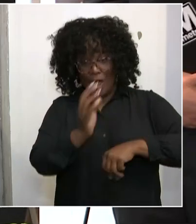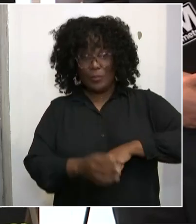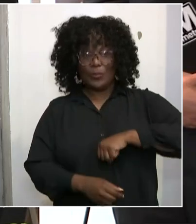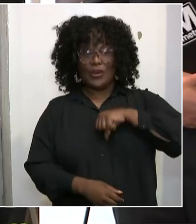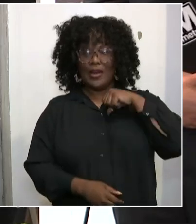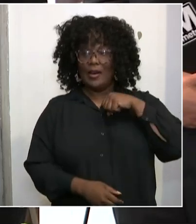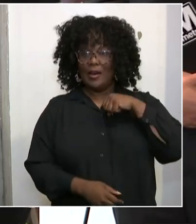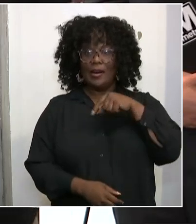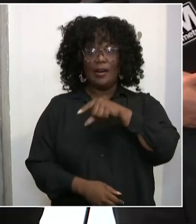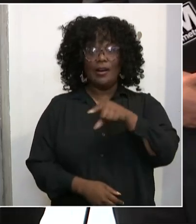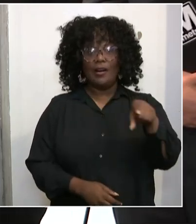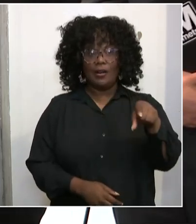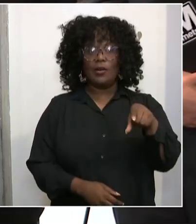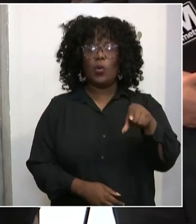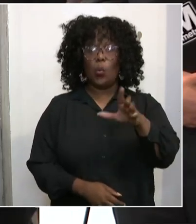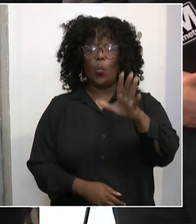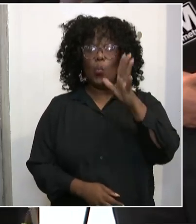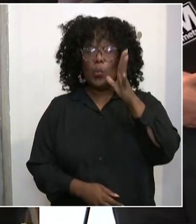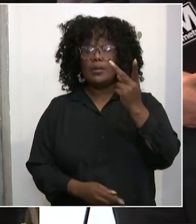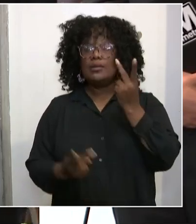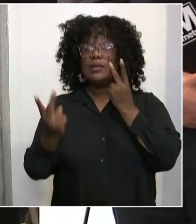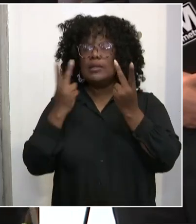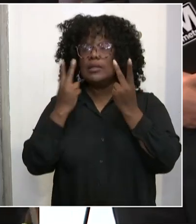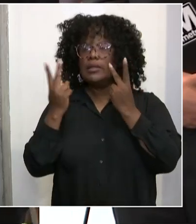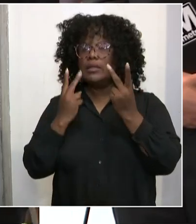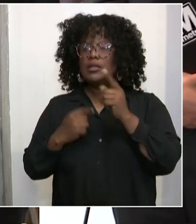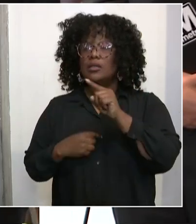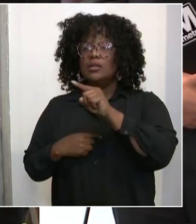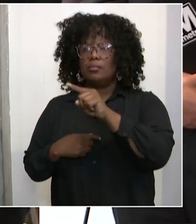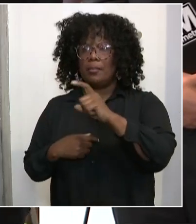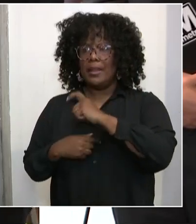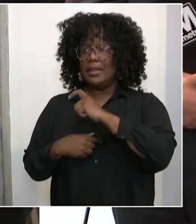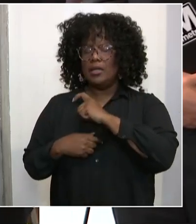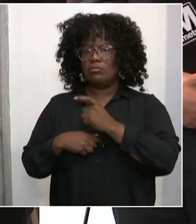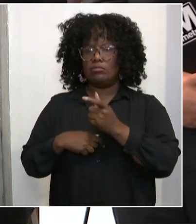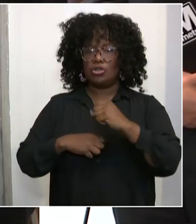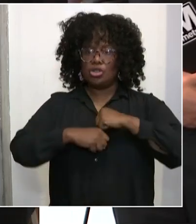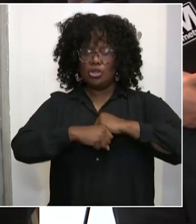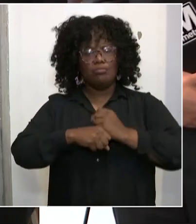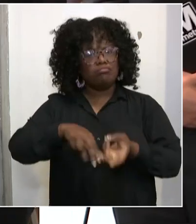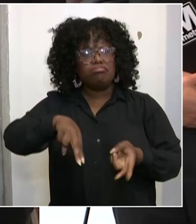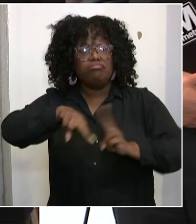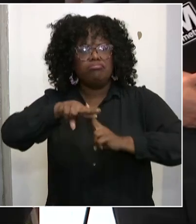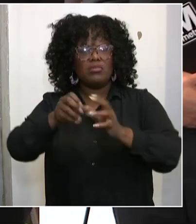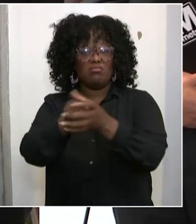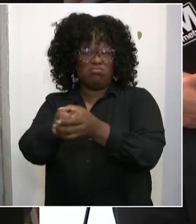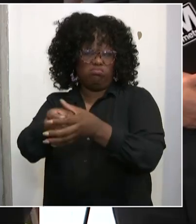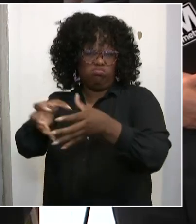presence in our neighborhoods and business corridors. We will also have joint operation crime suppression initiatives